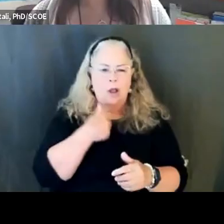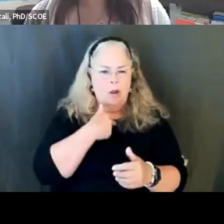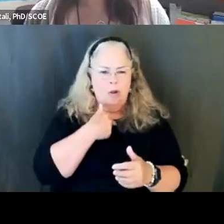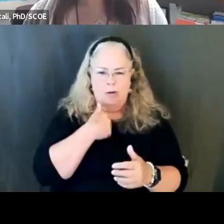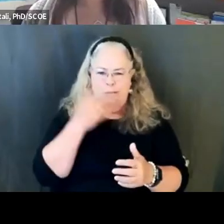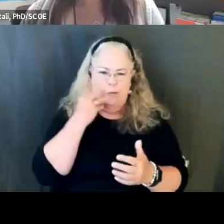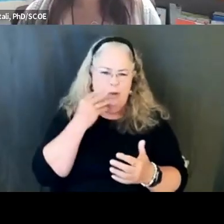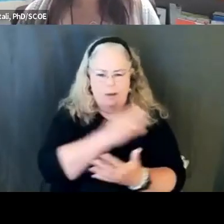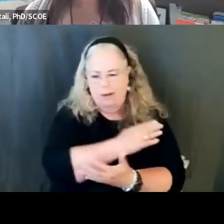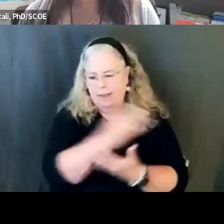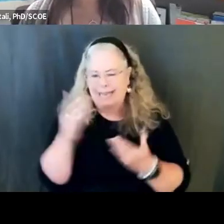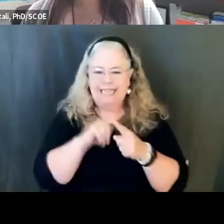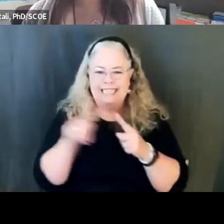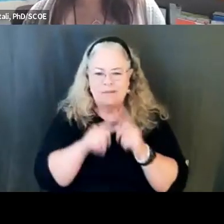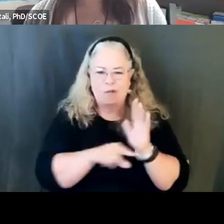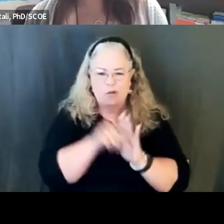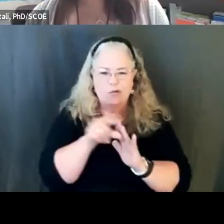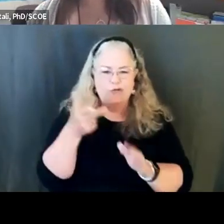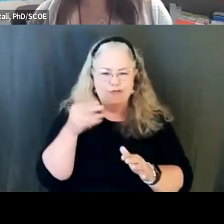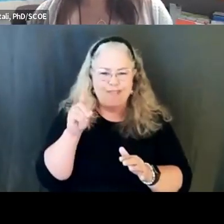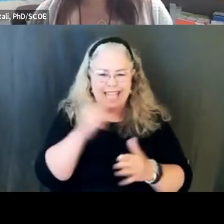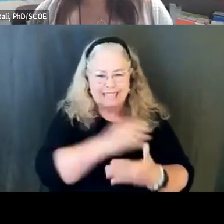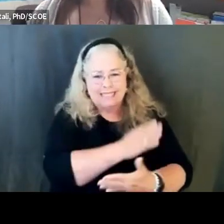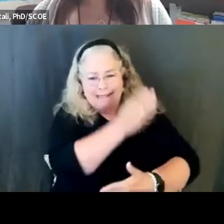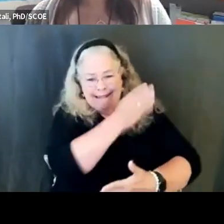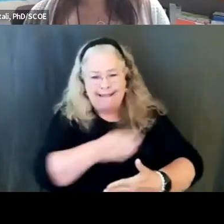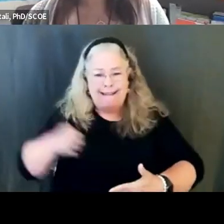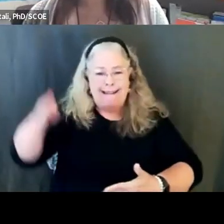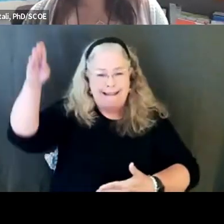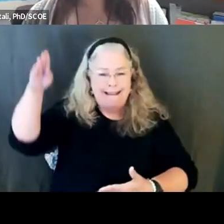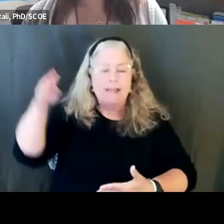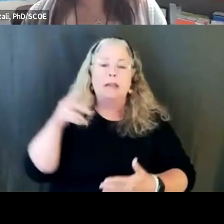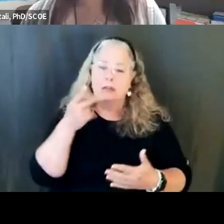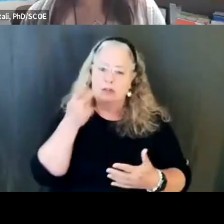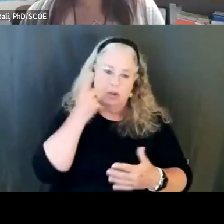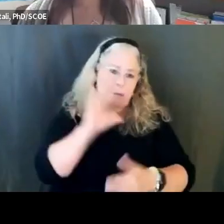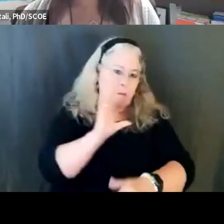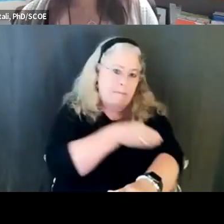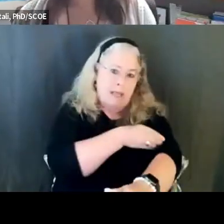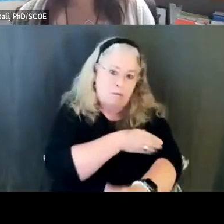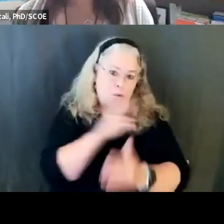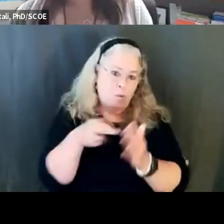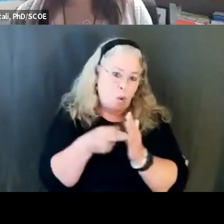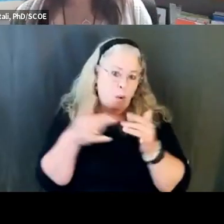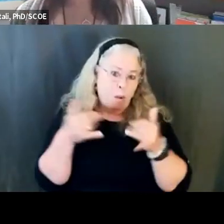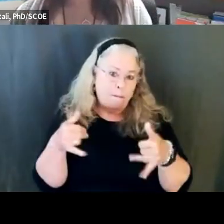these grades do you have have you seen kind of the powerful role of play in some of the